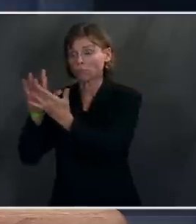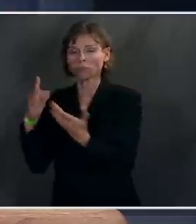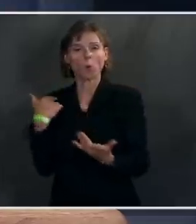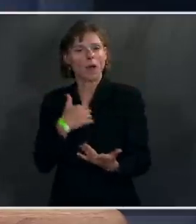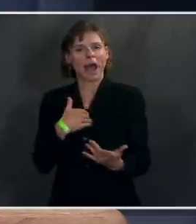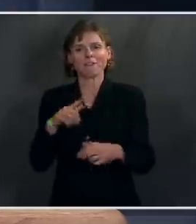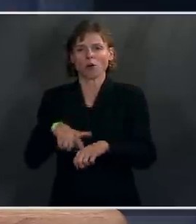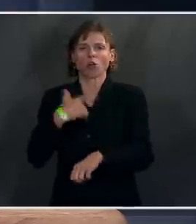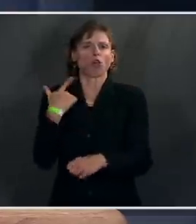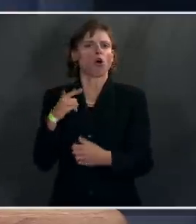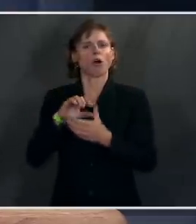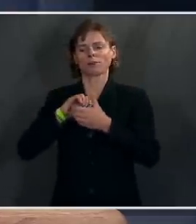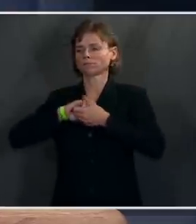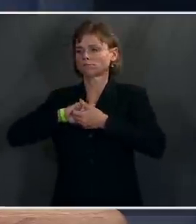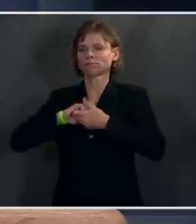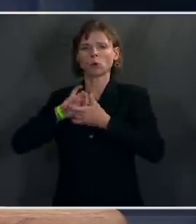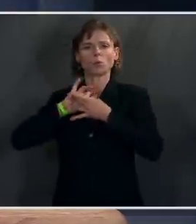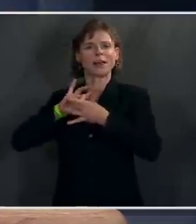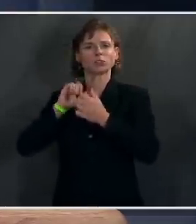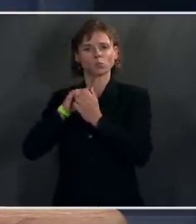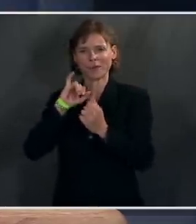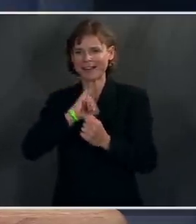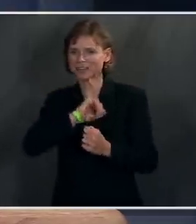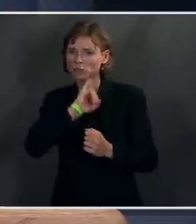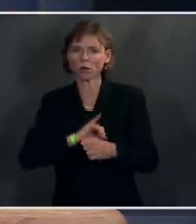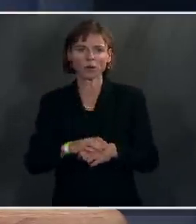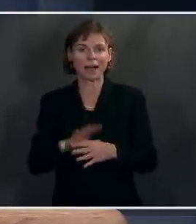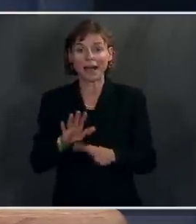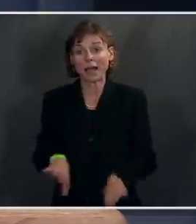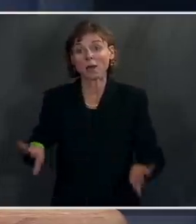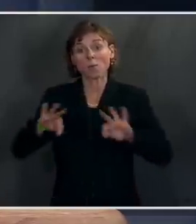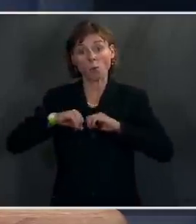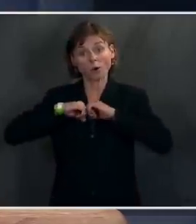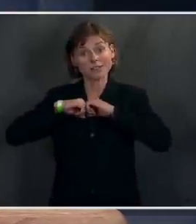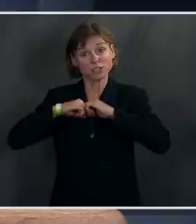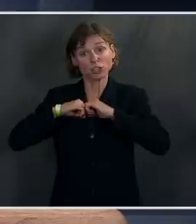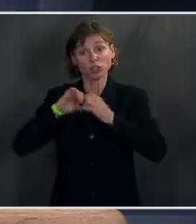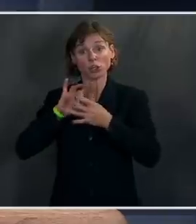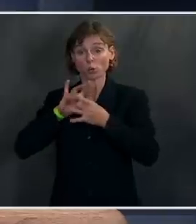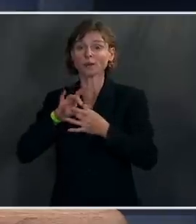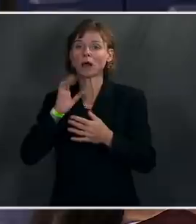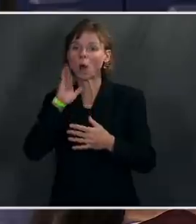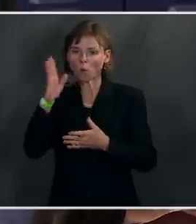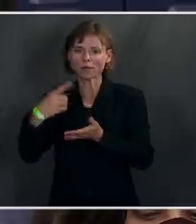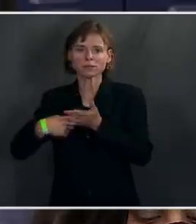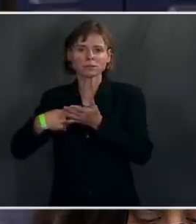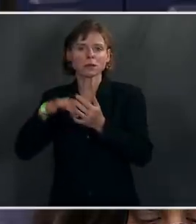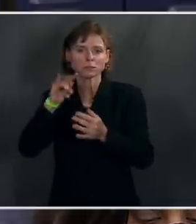important security relationship. I'm sure they'll discuss that and a range of issues when they do connect. The Press: Last question, Jen.